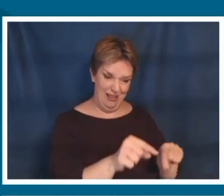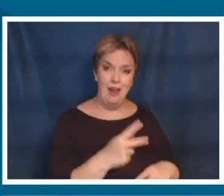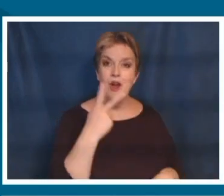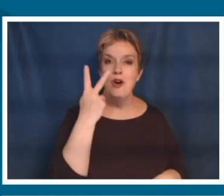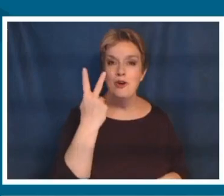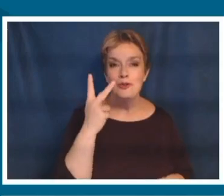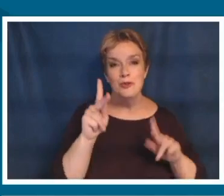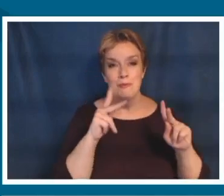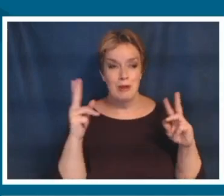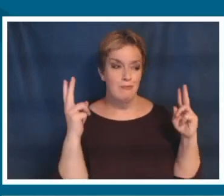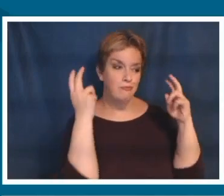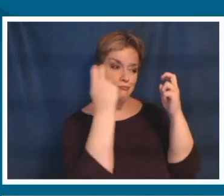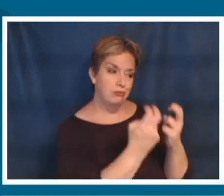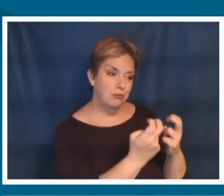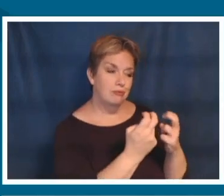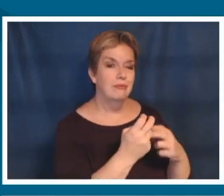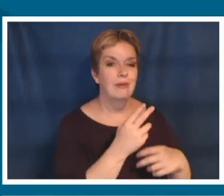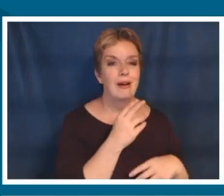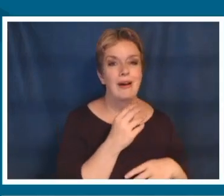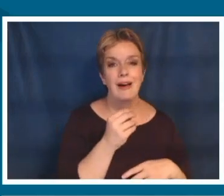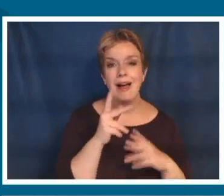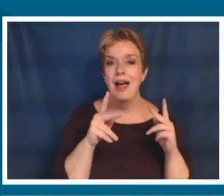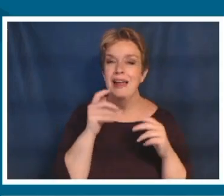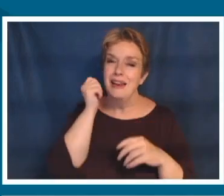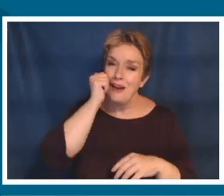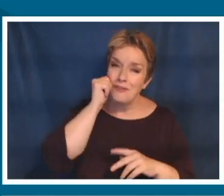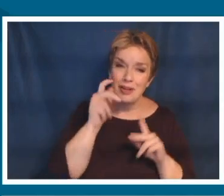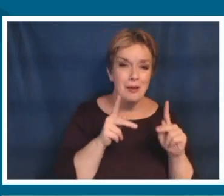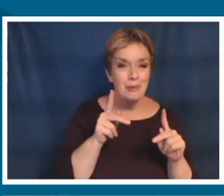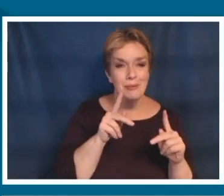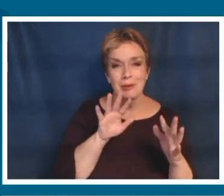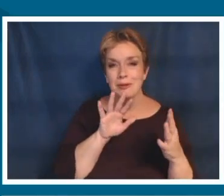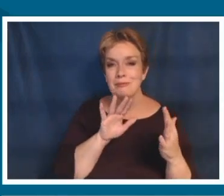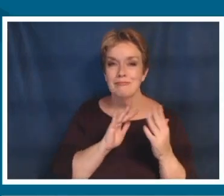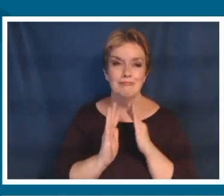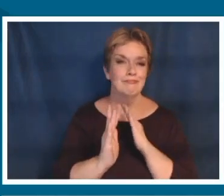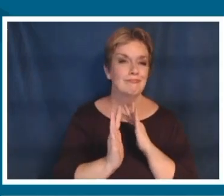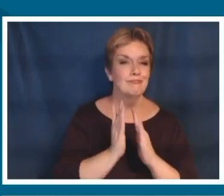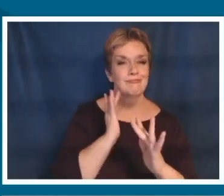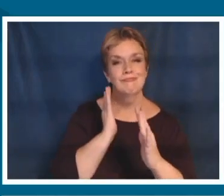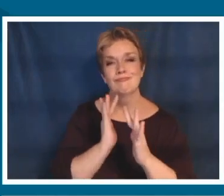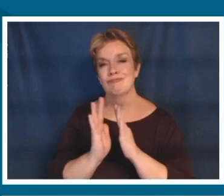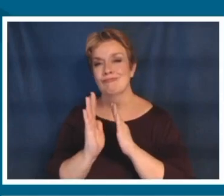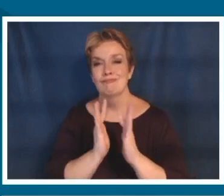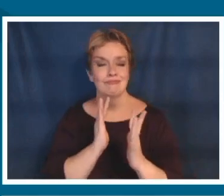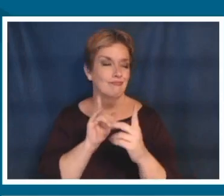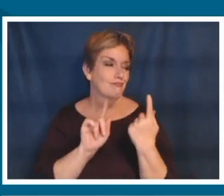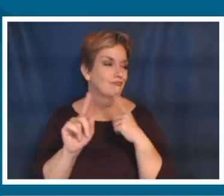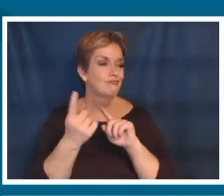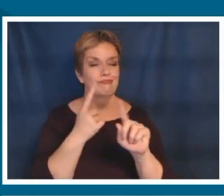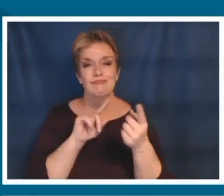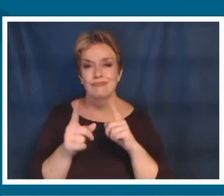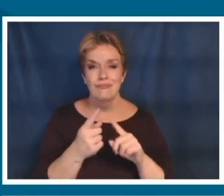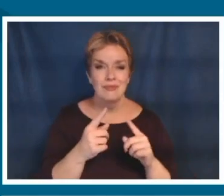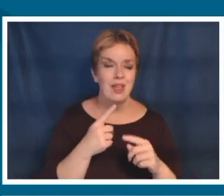laugh and cry and like need each other and fight and you know